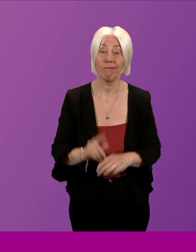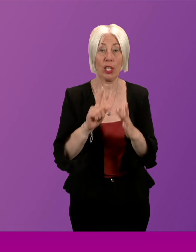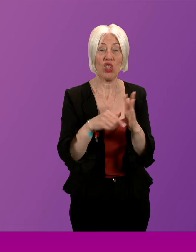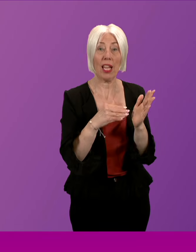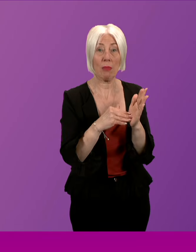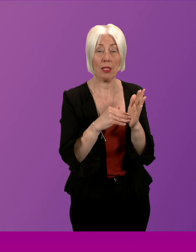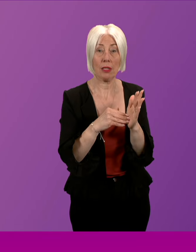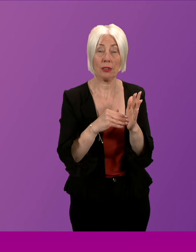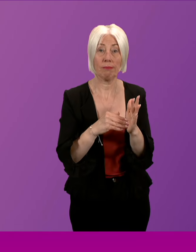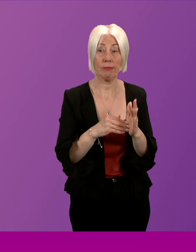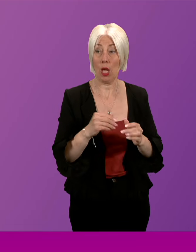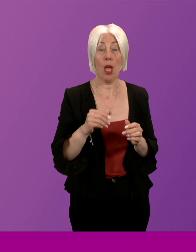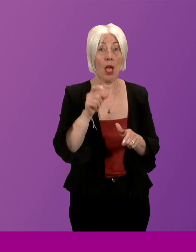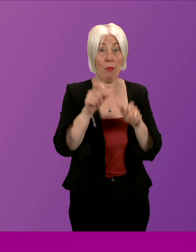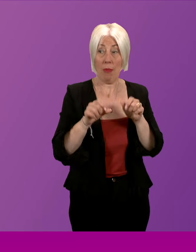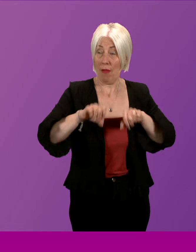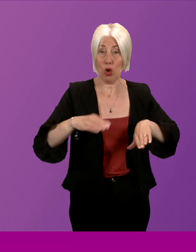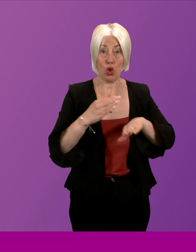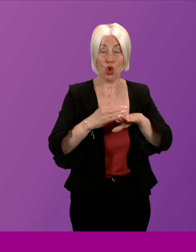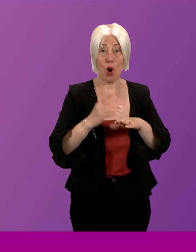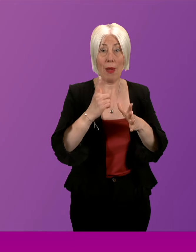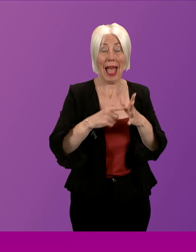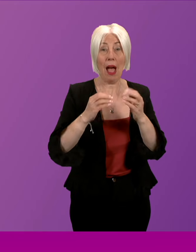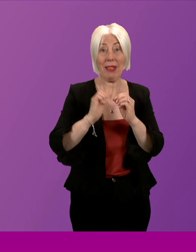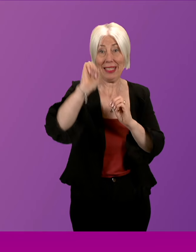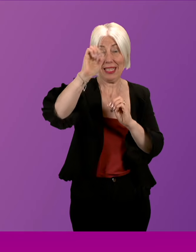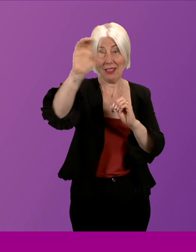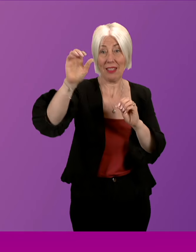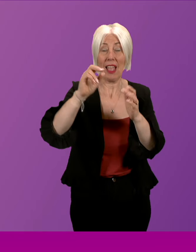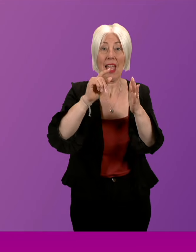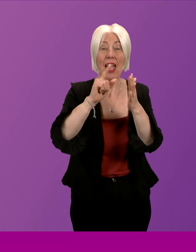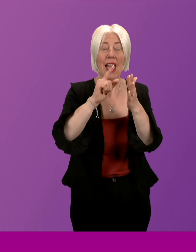Job losses have recently been announced at Aberdeen-based energy firm EnerMech. Sadly,